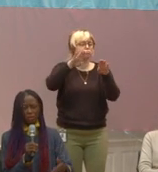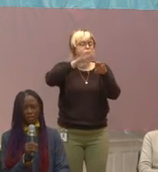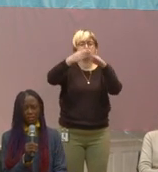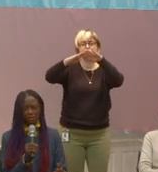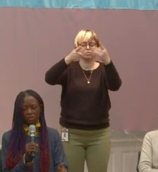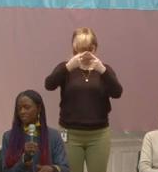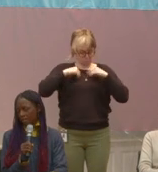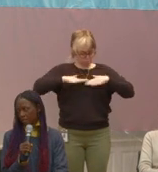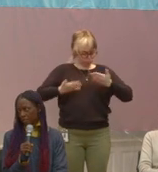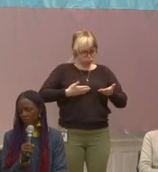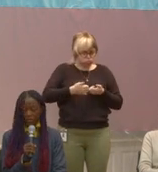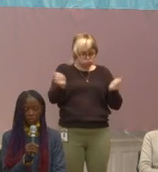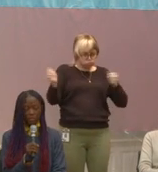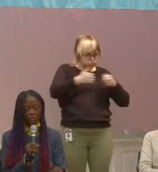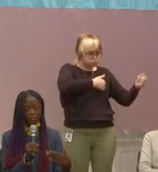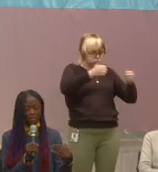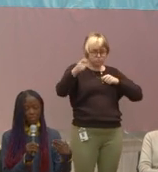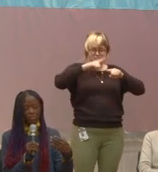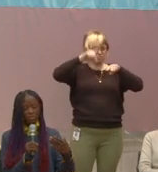the body across time. And so that was not only my entrance